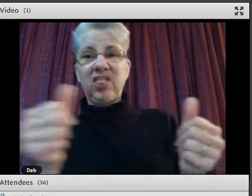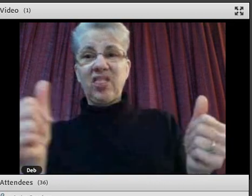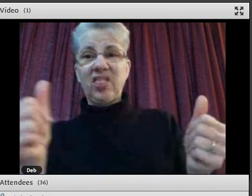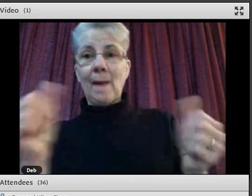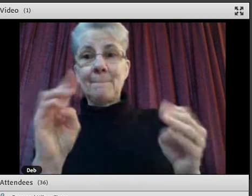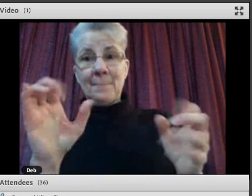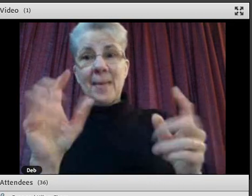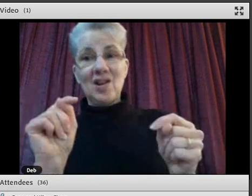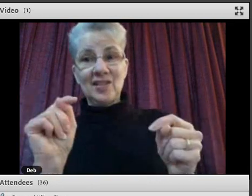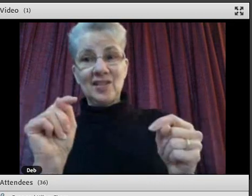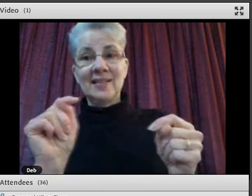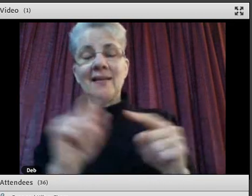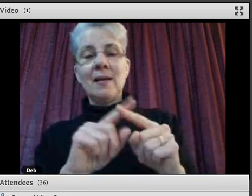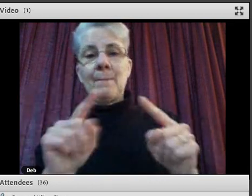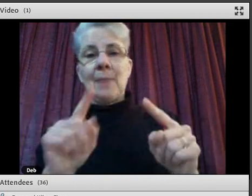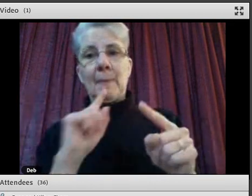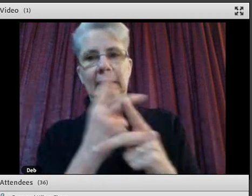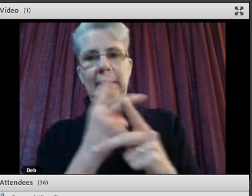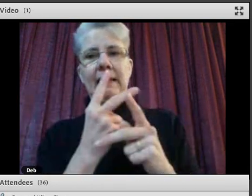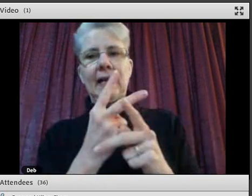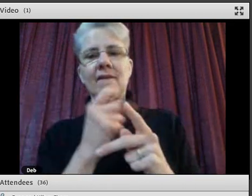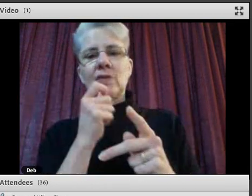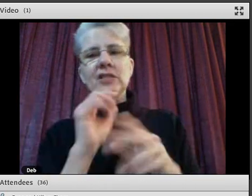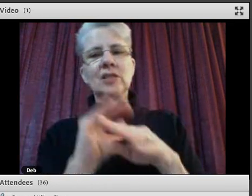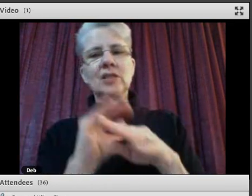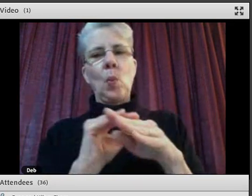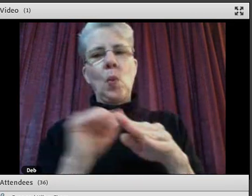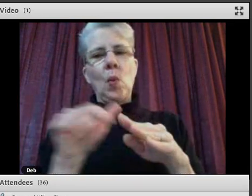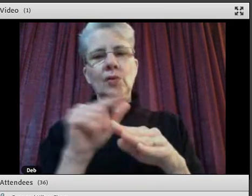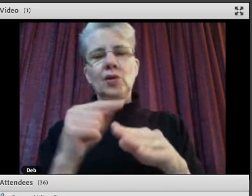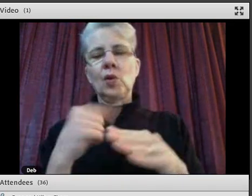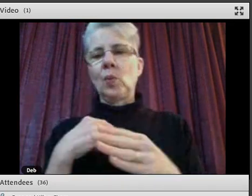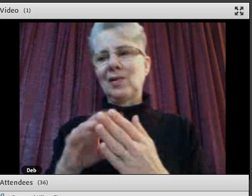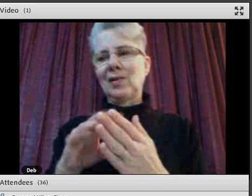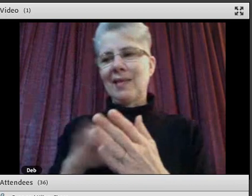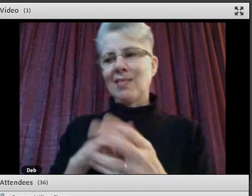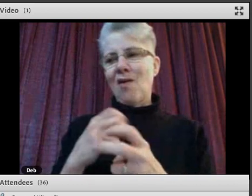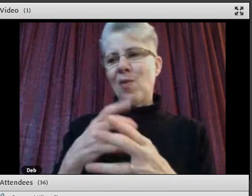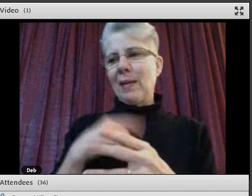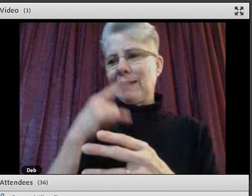which is a chemical science experiment but be careful, and that's just a little heads-up. Ryan: We learned that the hard way.